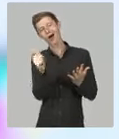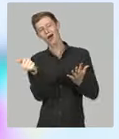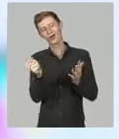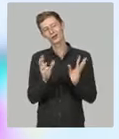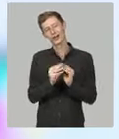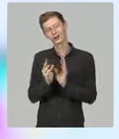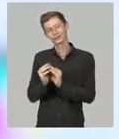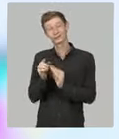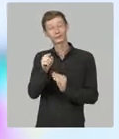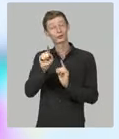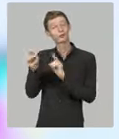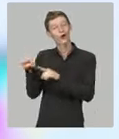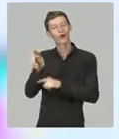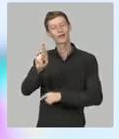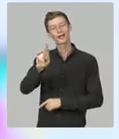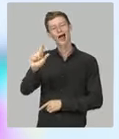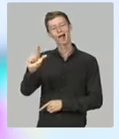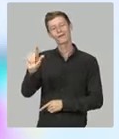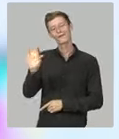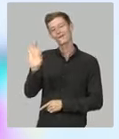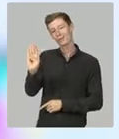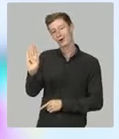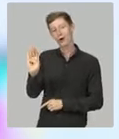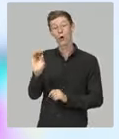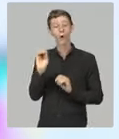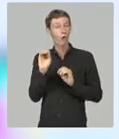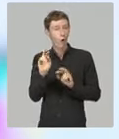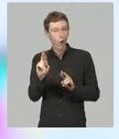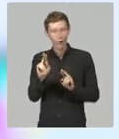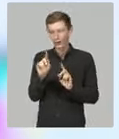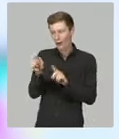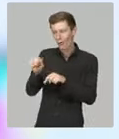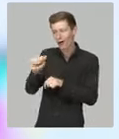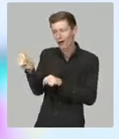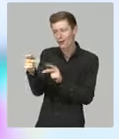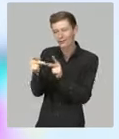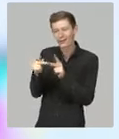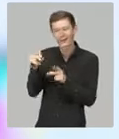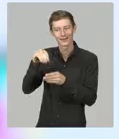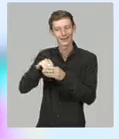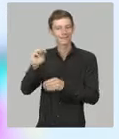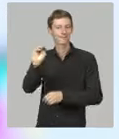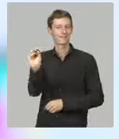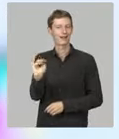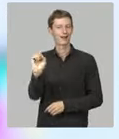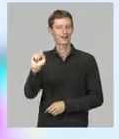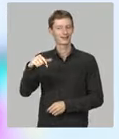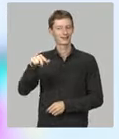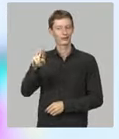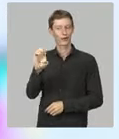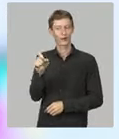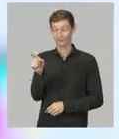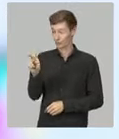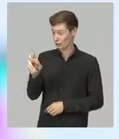Melinda: HELLO, EVERYONE. YOU'VE REACHED THE END OF THIS TRACK BUT THERE'S MORE TO COME, JUST HEAD BACK TO THE REALITY